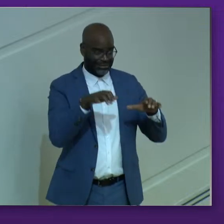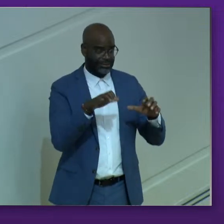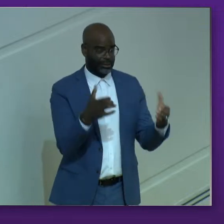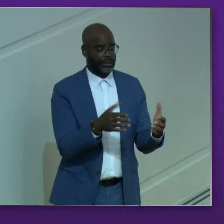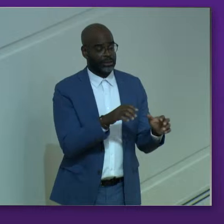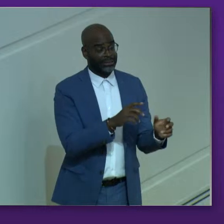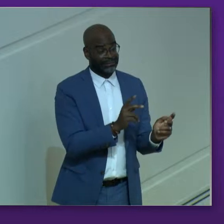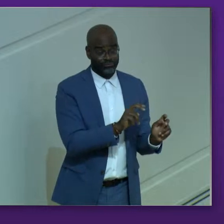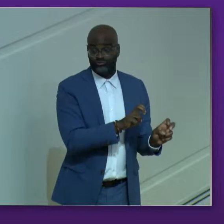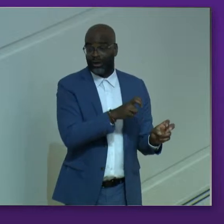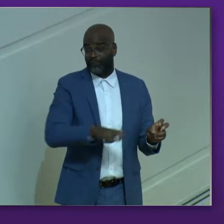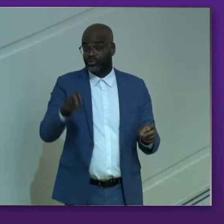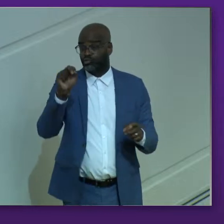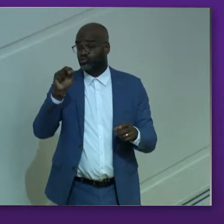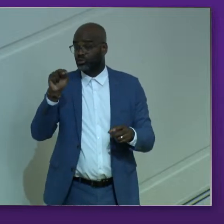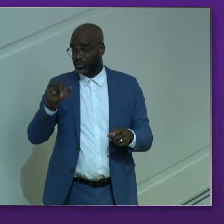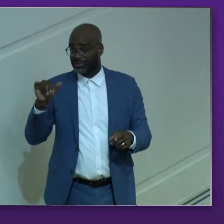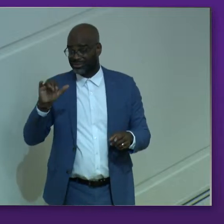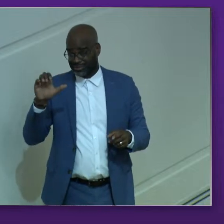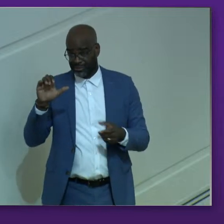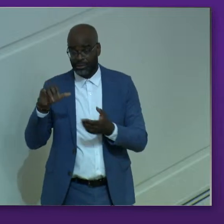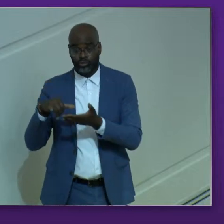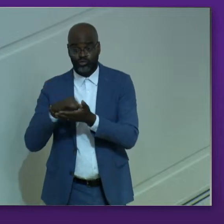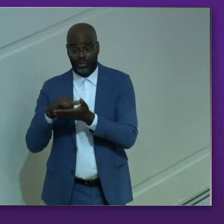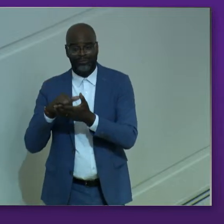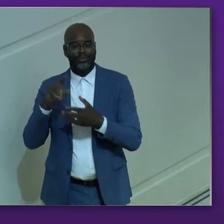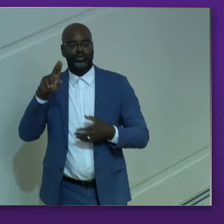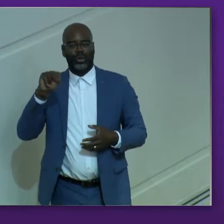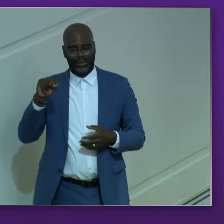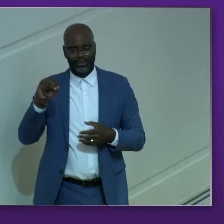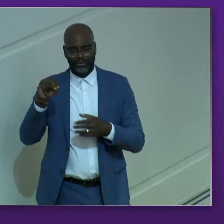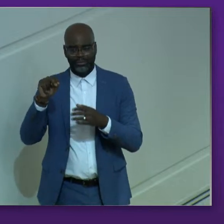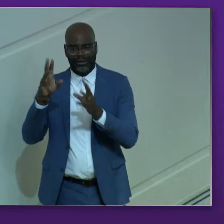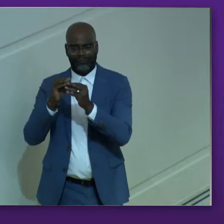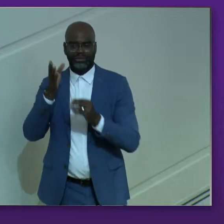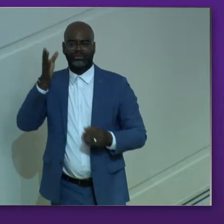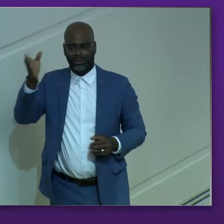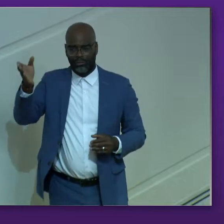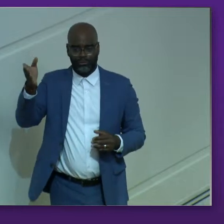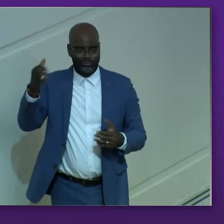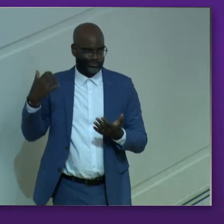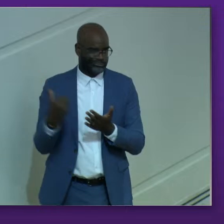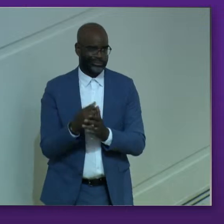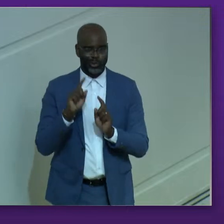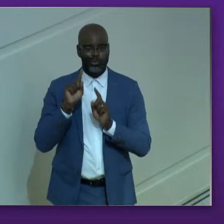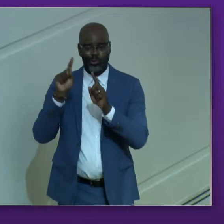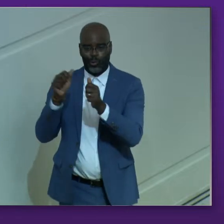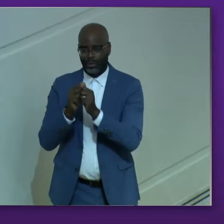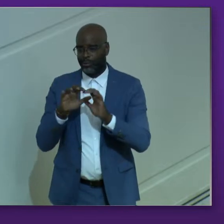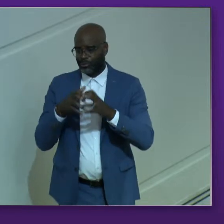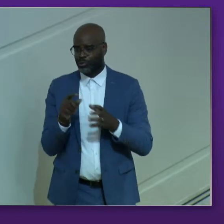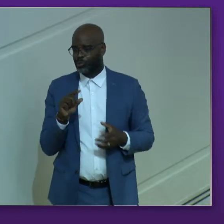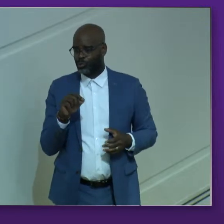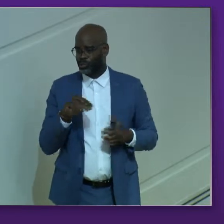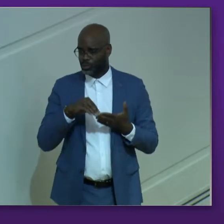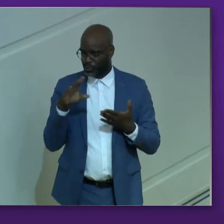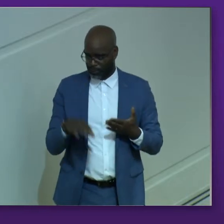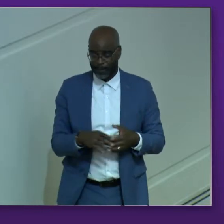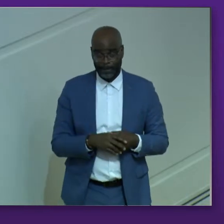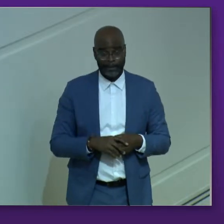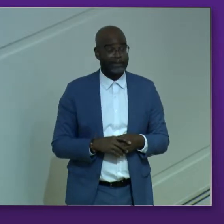[LISTING NAMES] FSR POLITICAL